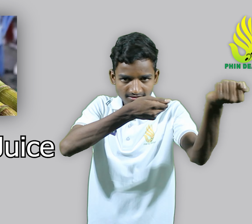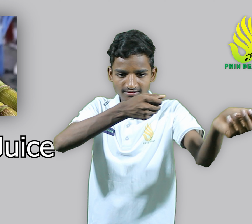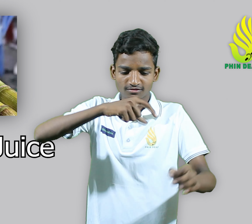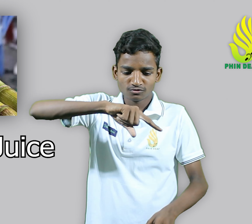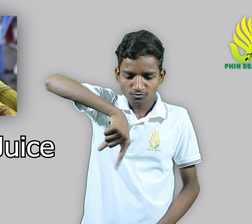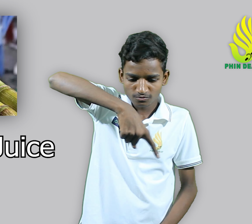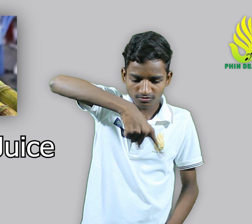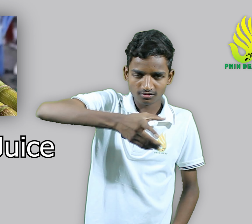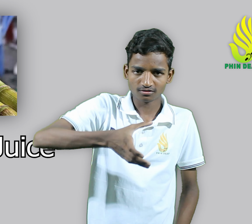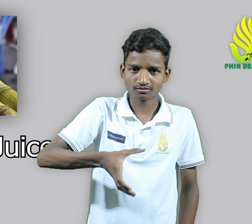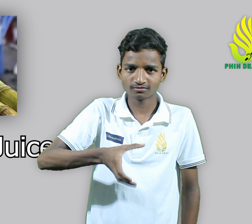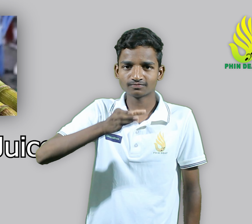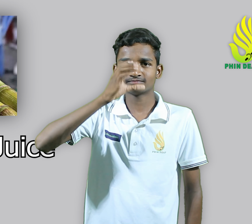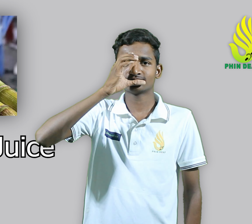Sugarcane Juice